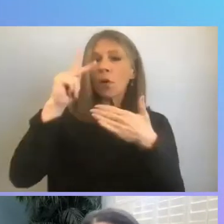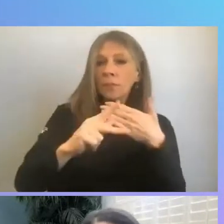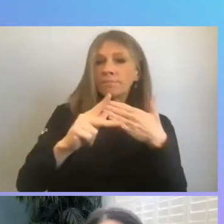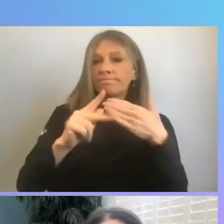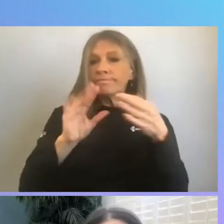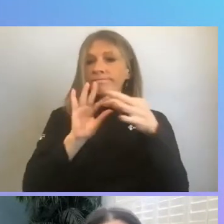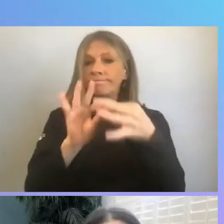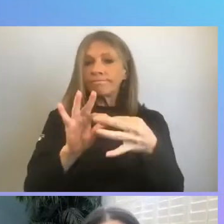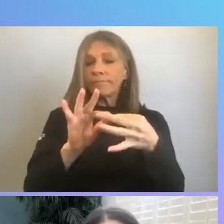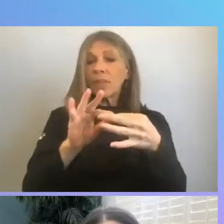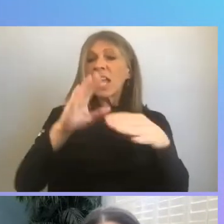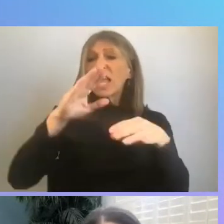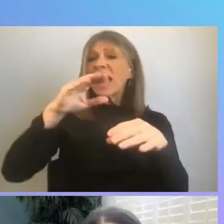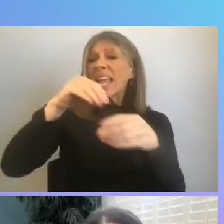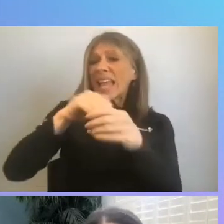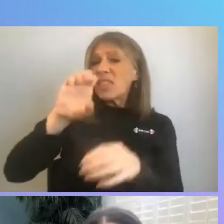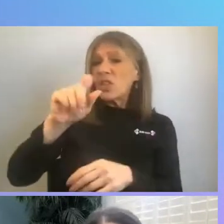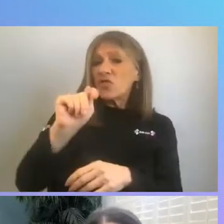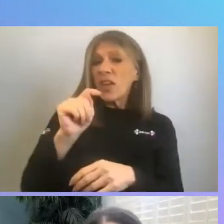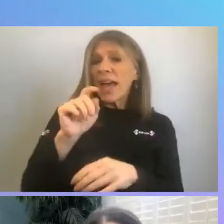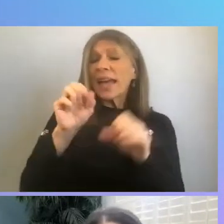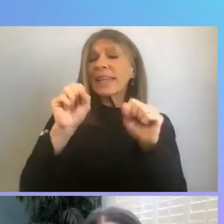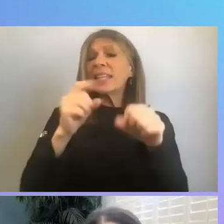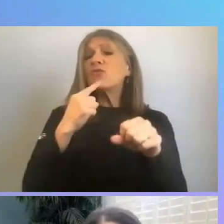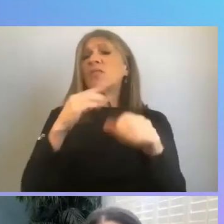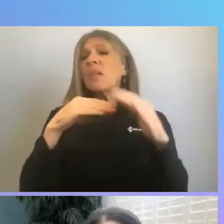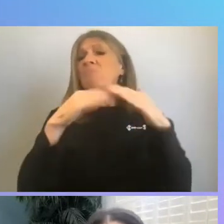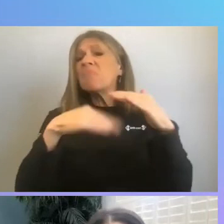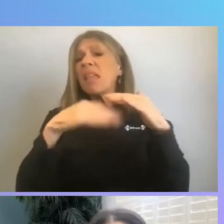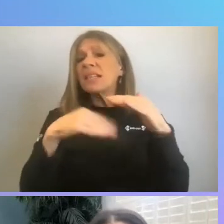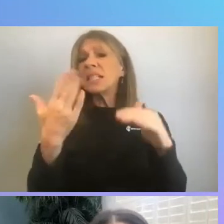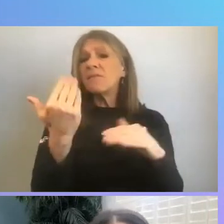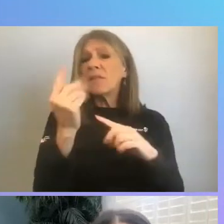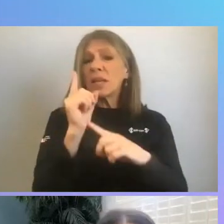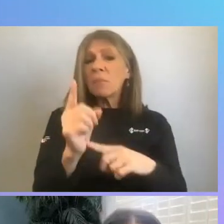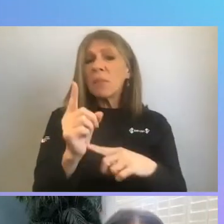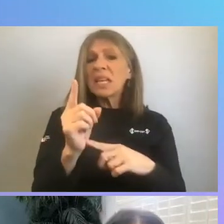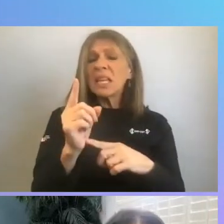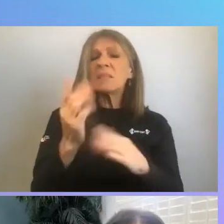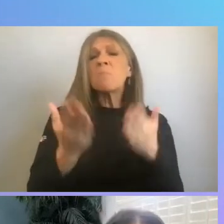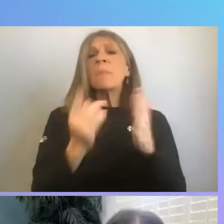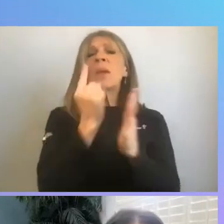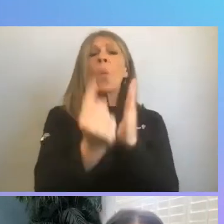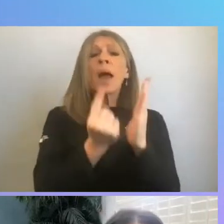oh, I could do that in under 15 minutes or, or an hour or 8 or